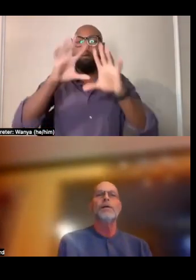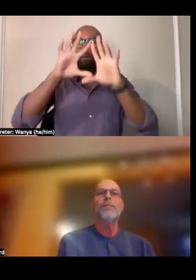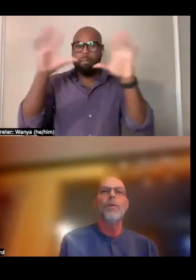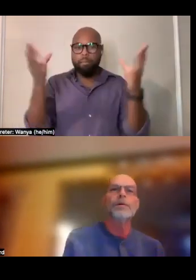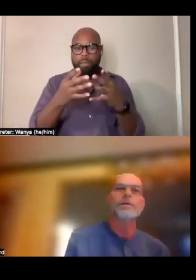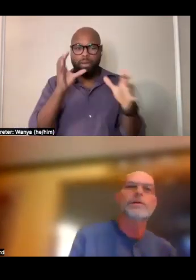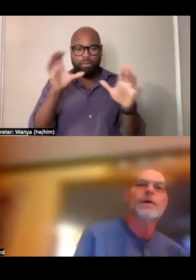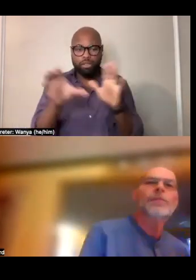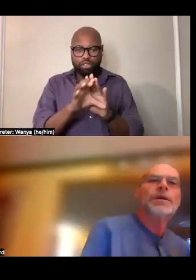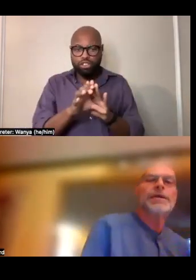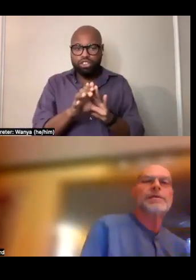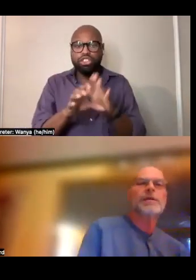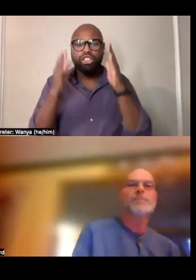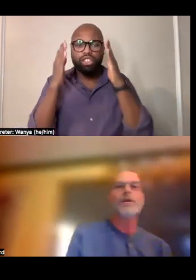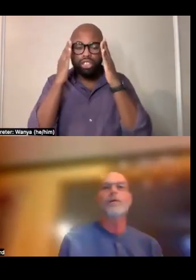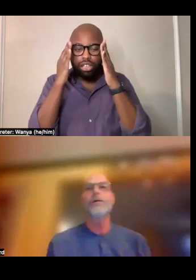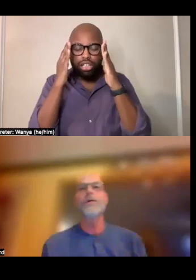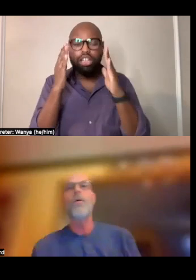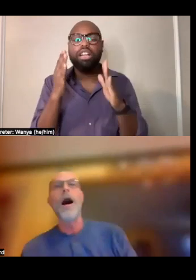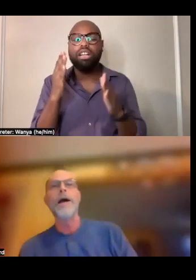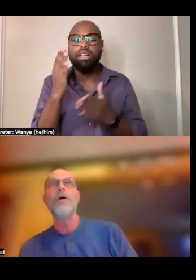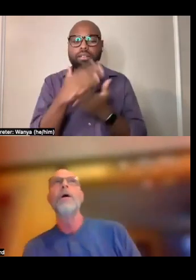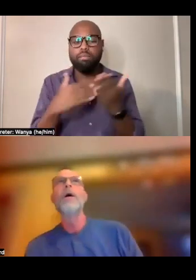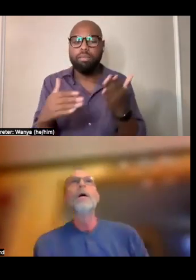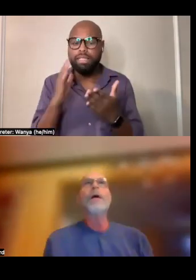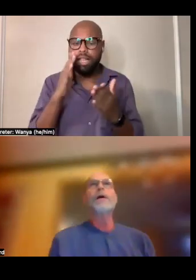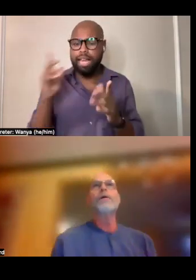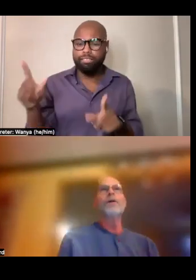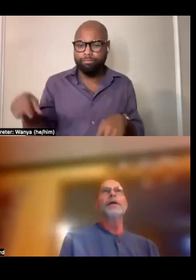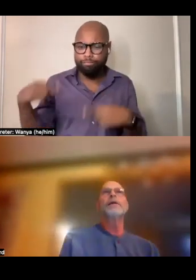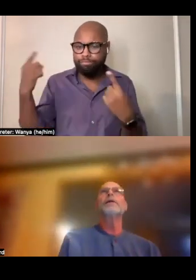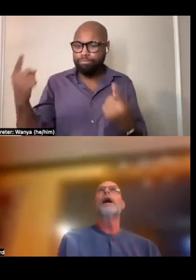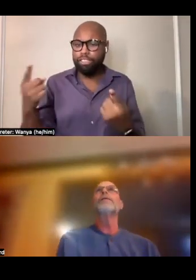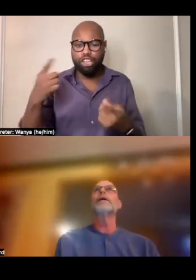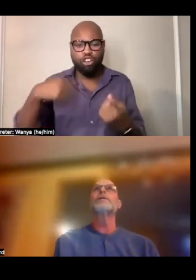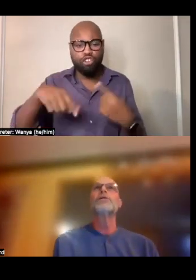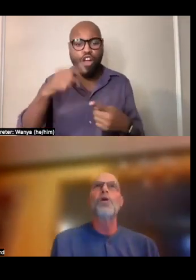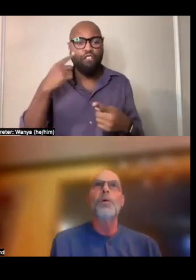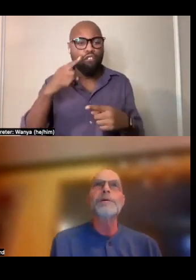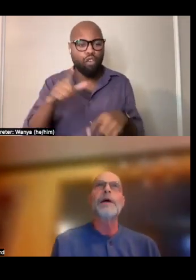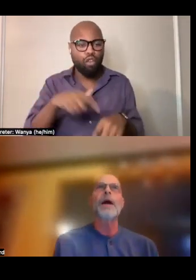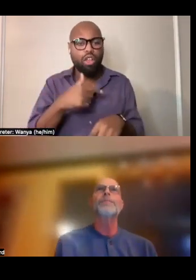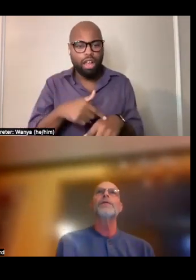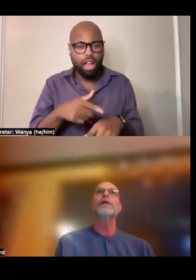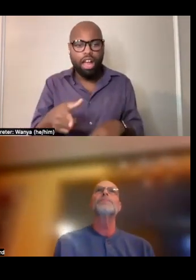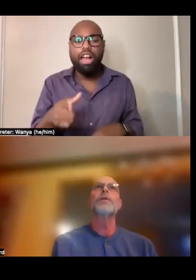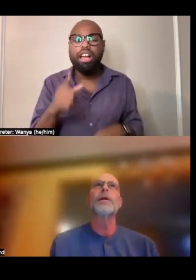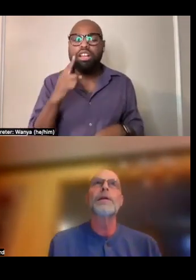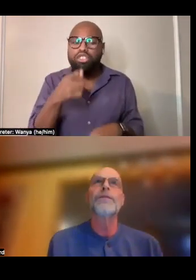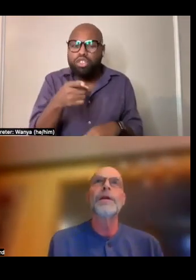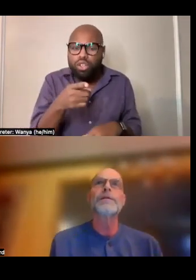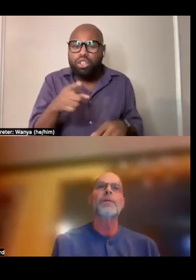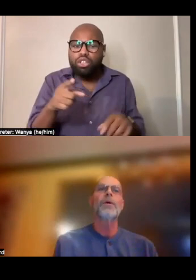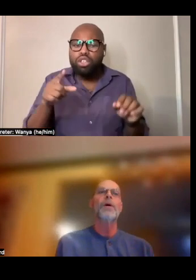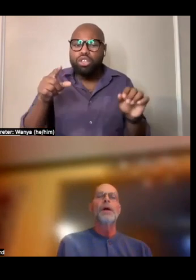an important piece that's been around a while. that could really, I think it's a doable step, I think is politically feasible